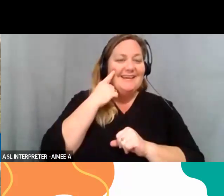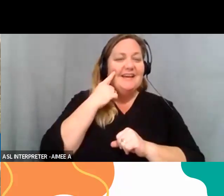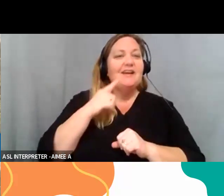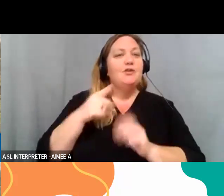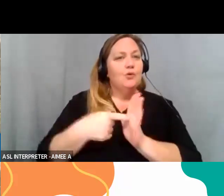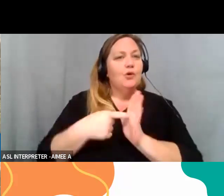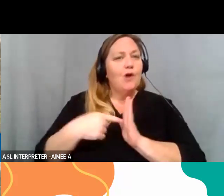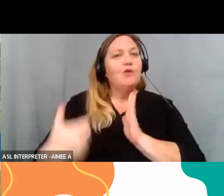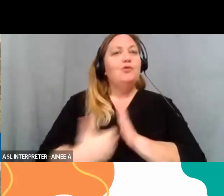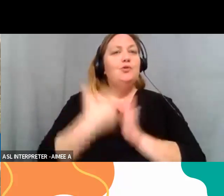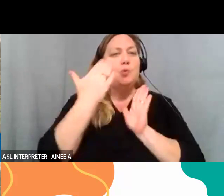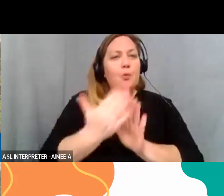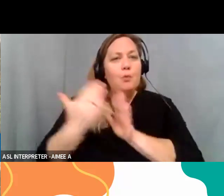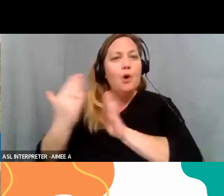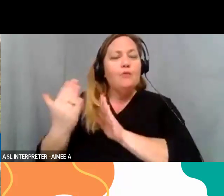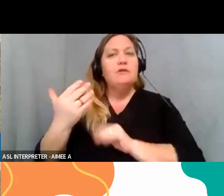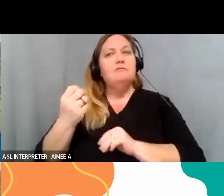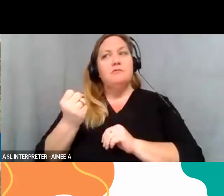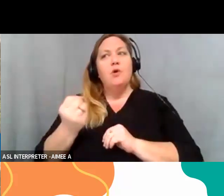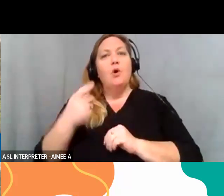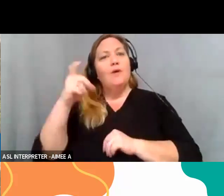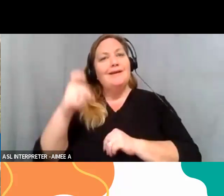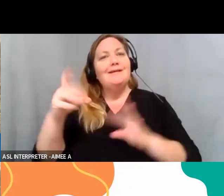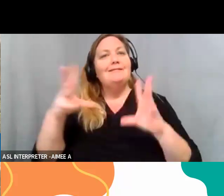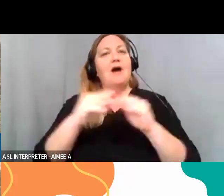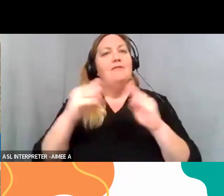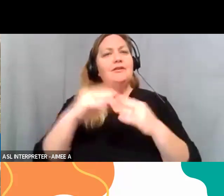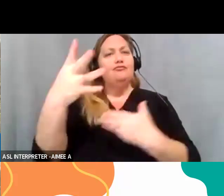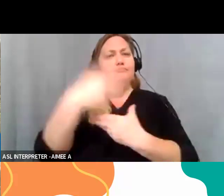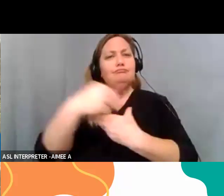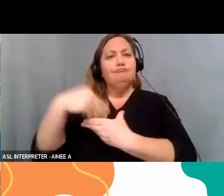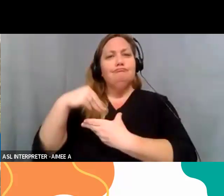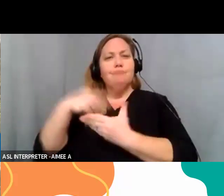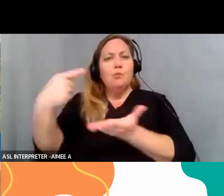to see, yeah, how do we get partners and emerging organizations that are working in this field